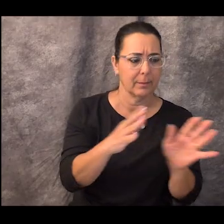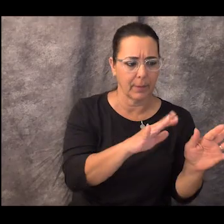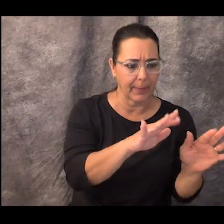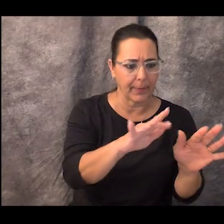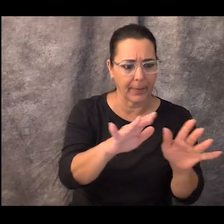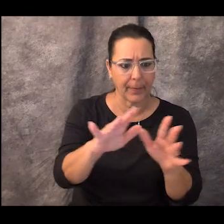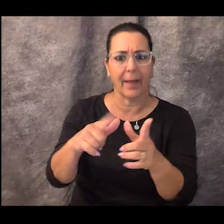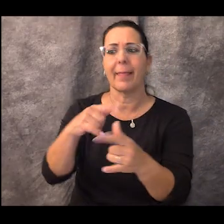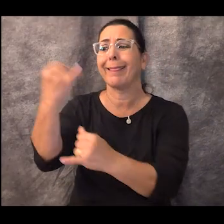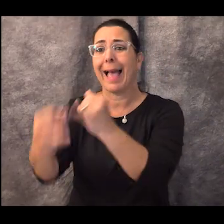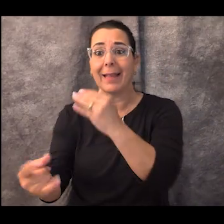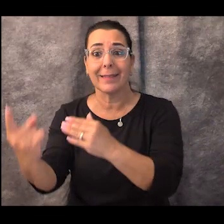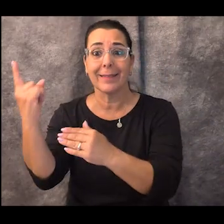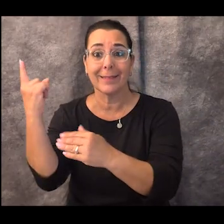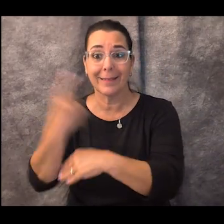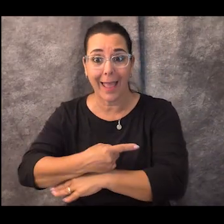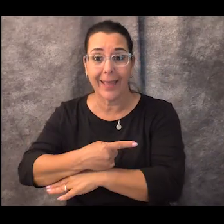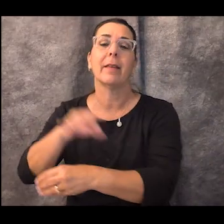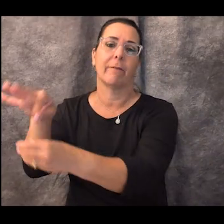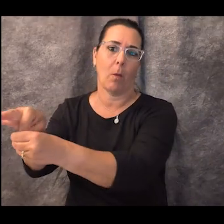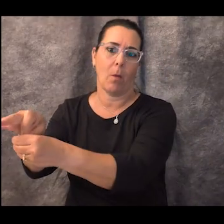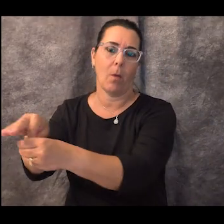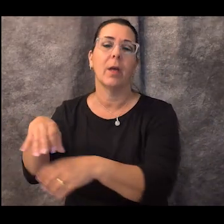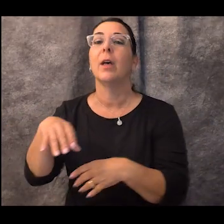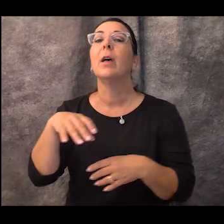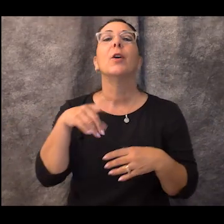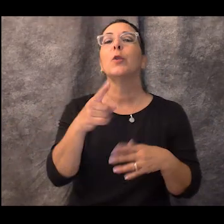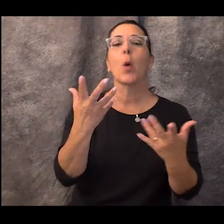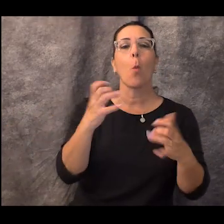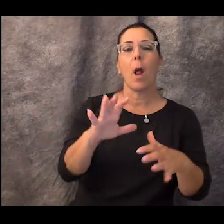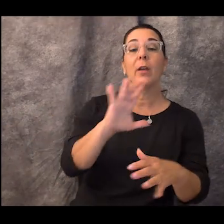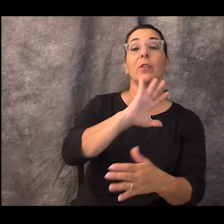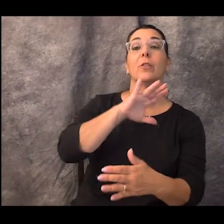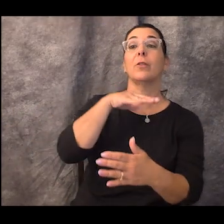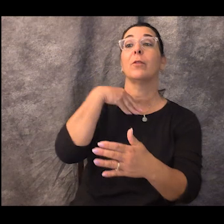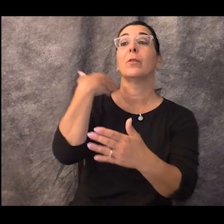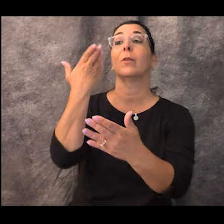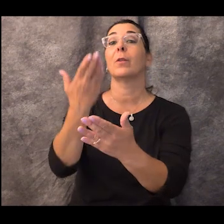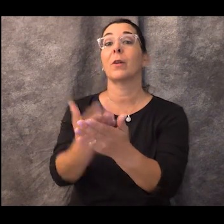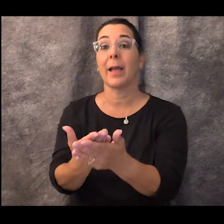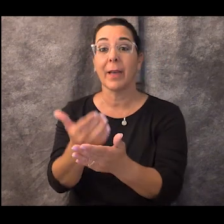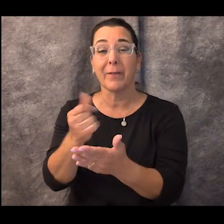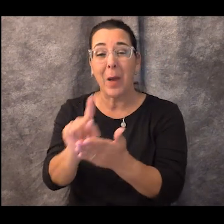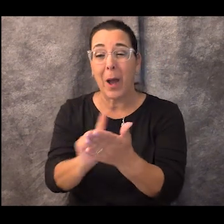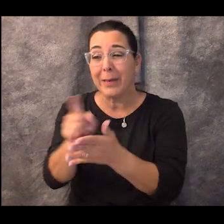You don't want to show up when there's only a few hours left of voting and get a rude surprise, right? So you want to make your plan. You want to make sure you're registered,